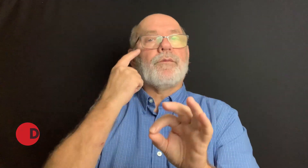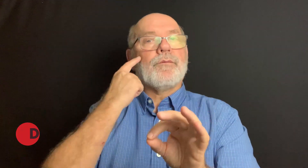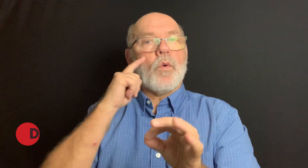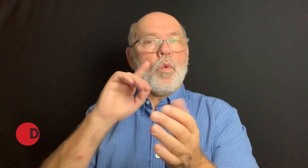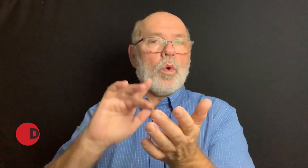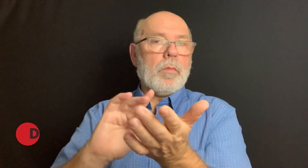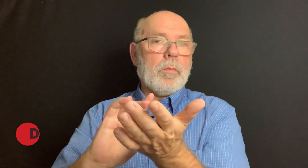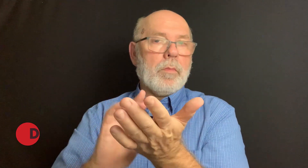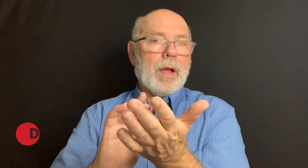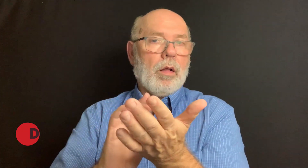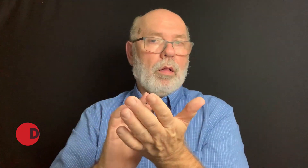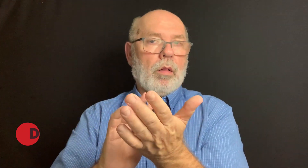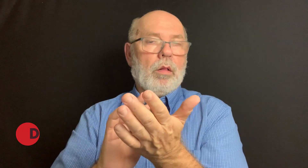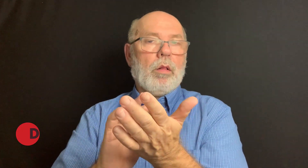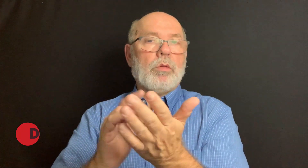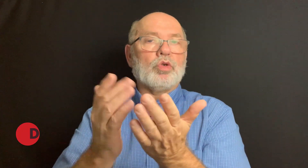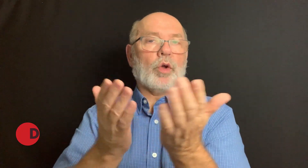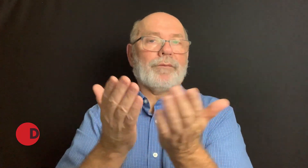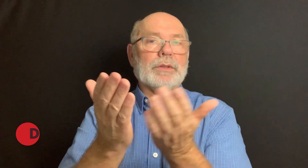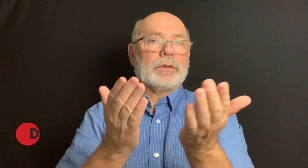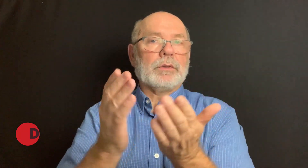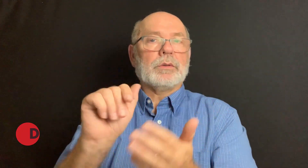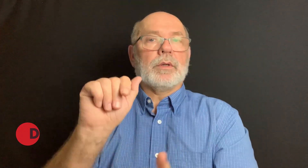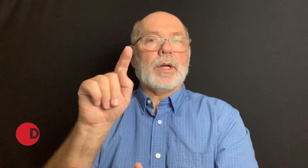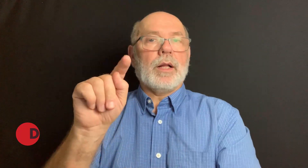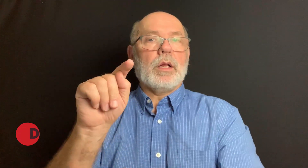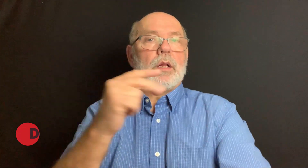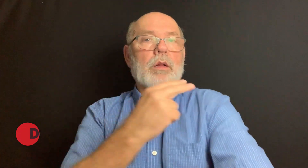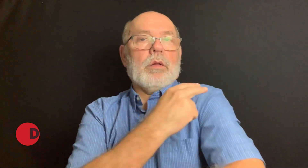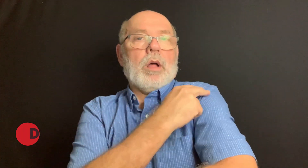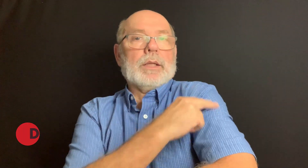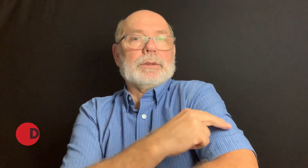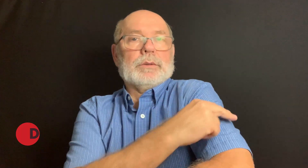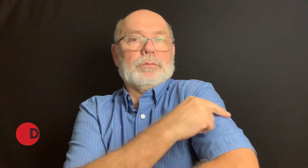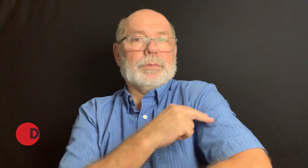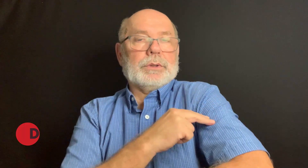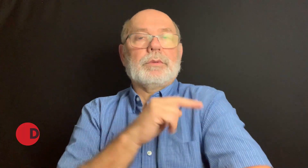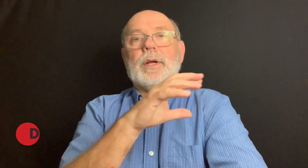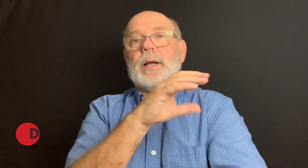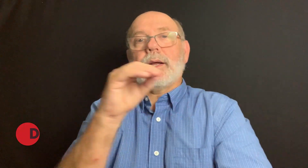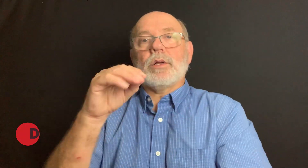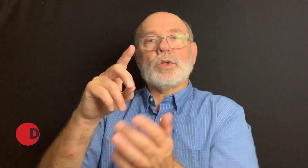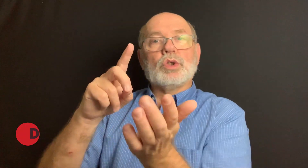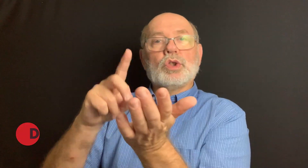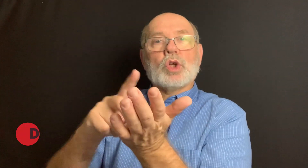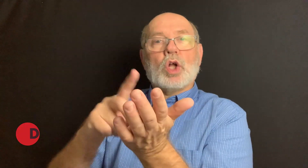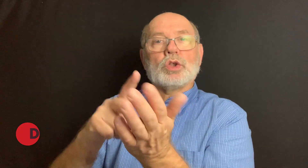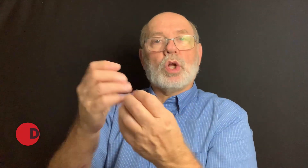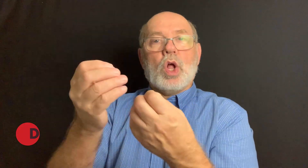interpreters for medical services at hospitals and doctor offices